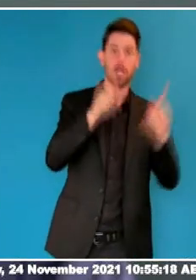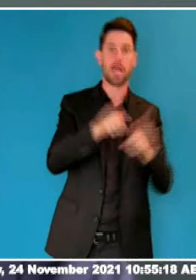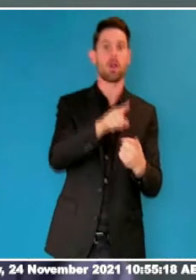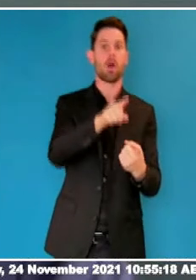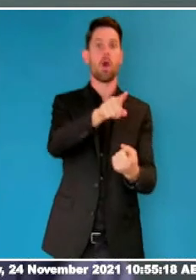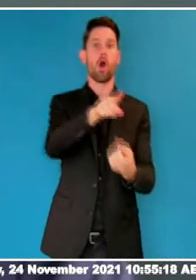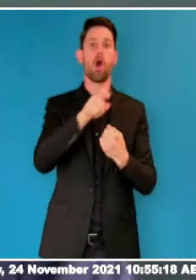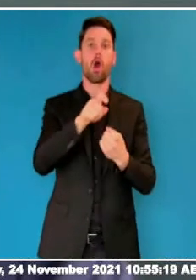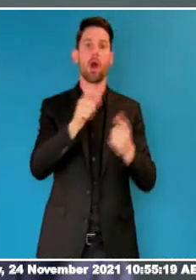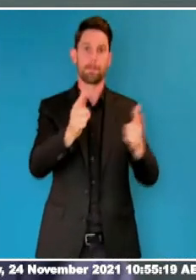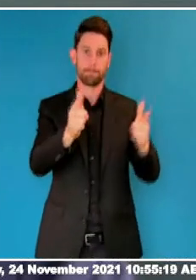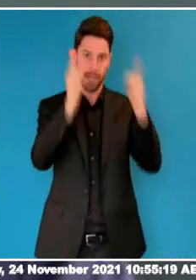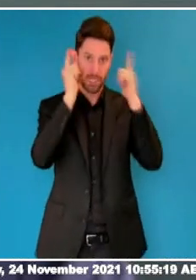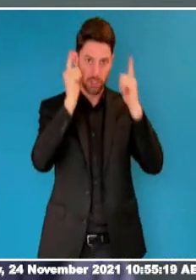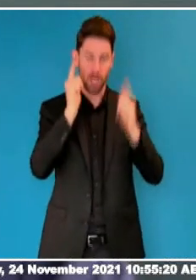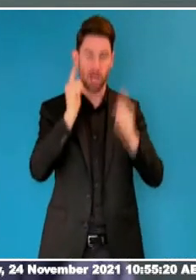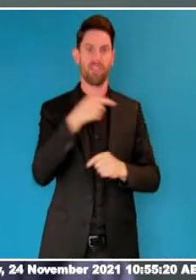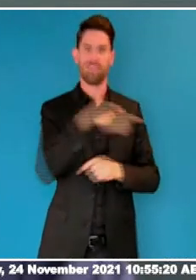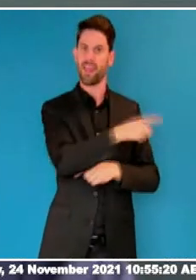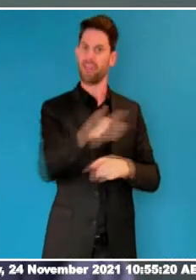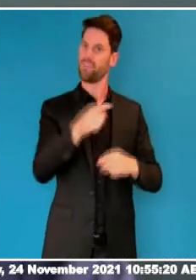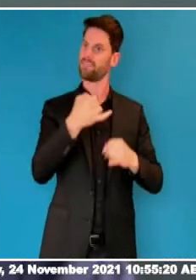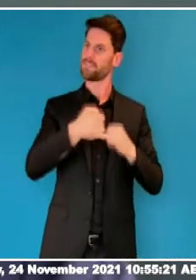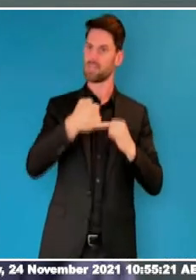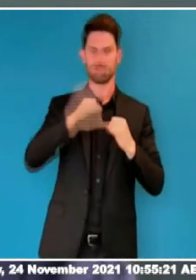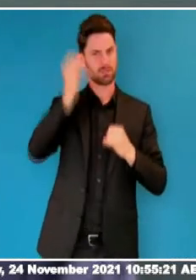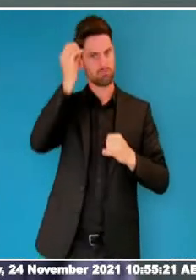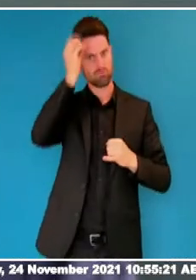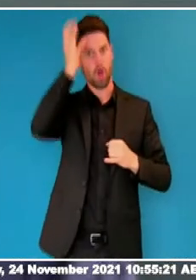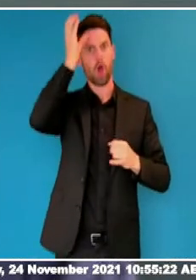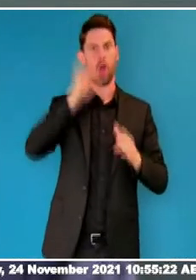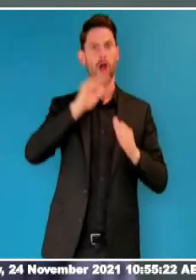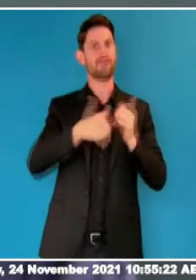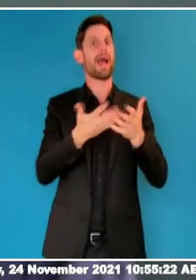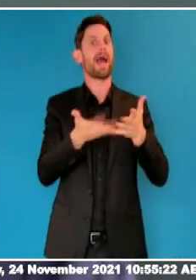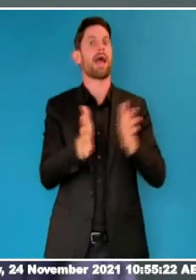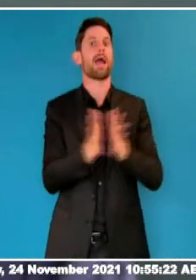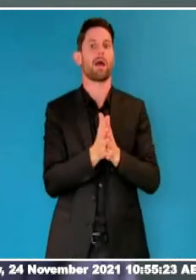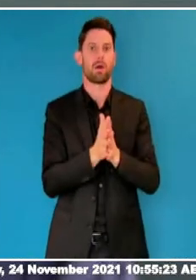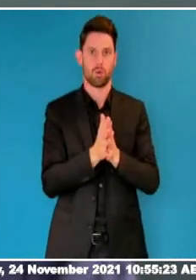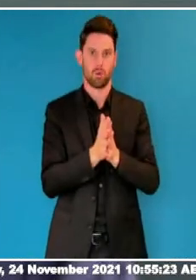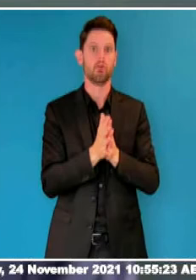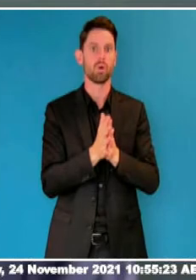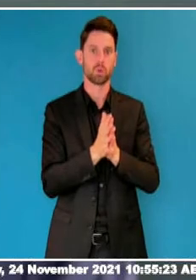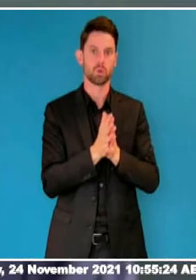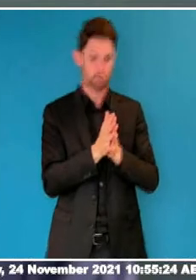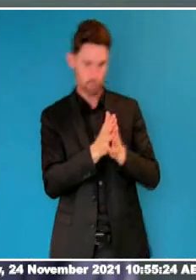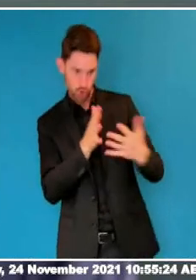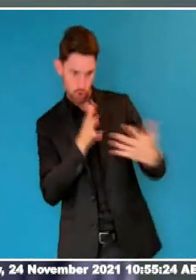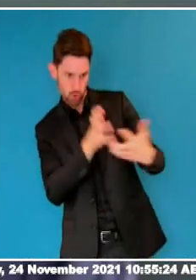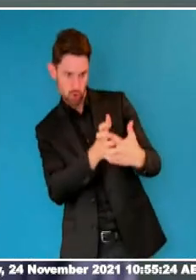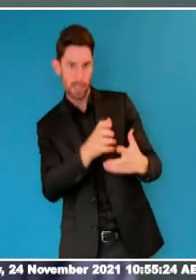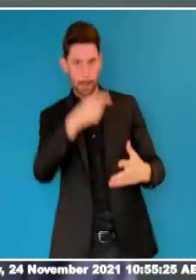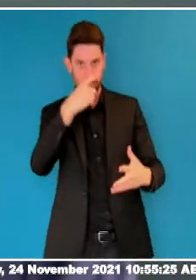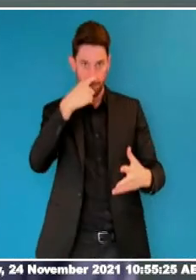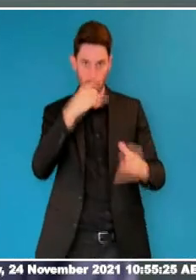our franchisees, are well versed in accommodating people with disabilities and making many adjustments.